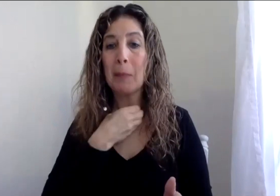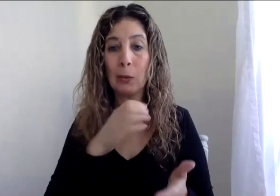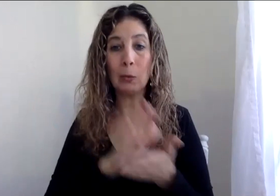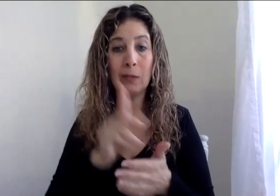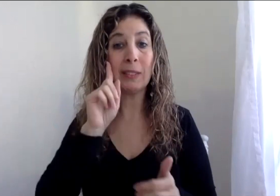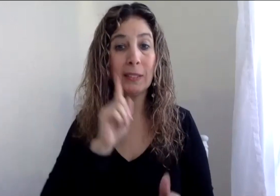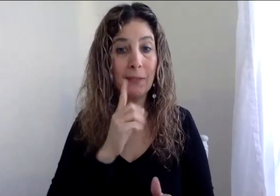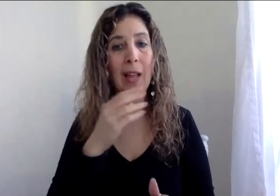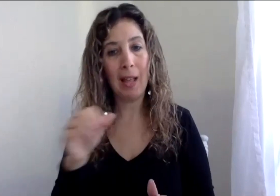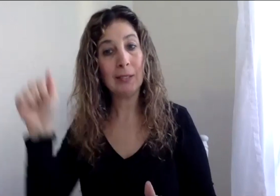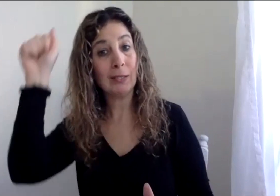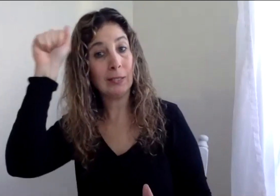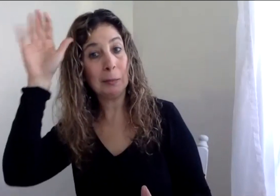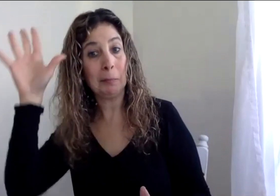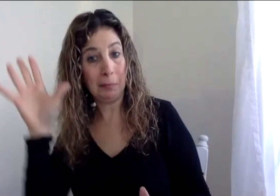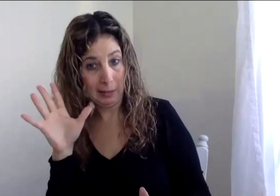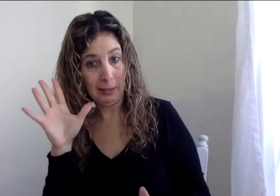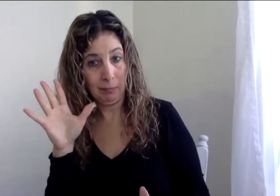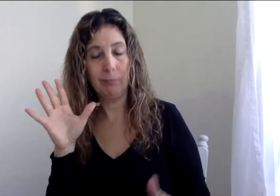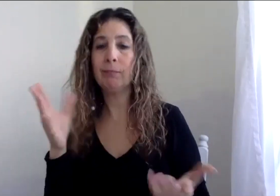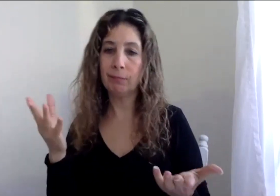and she's suing the school and Dr. Mason